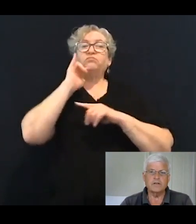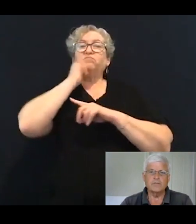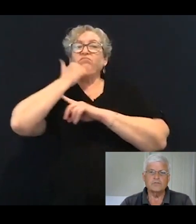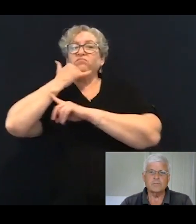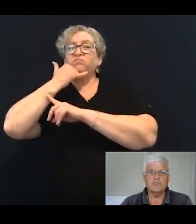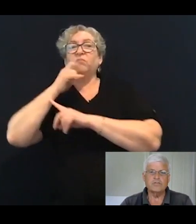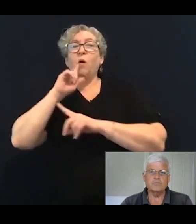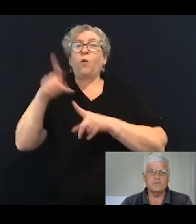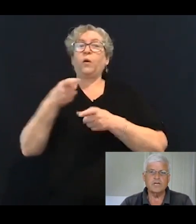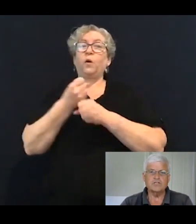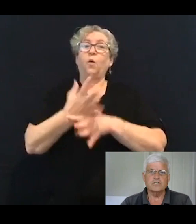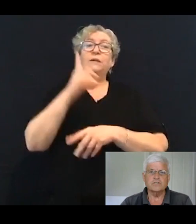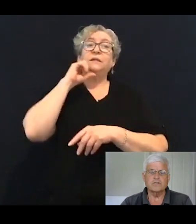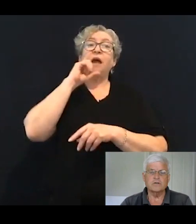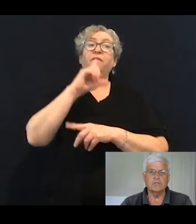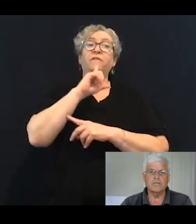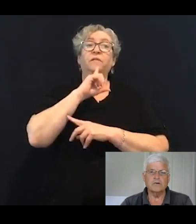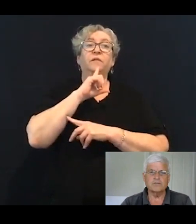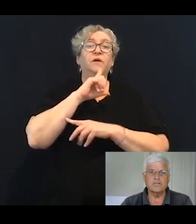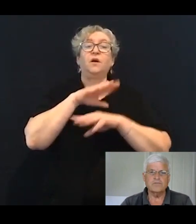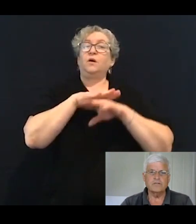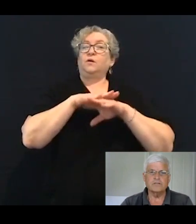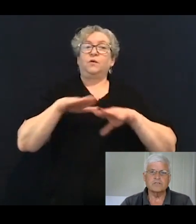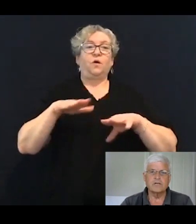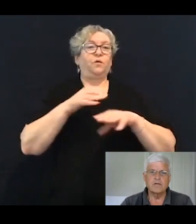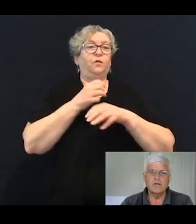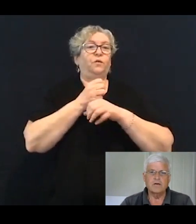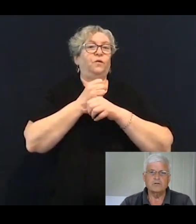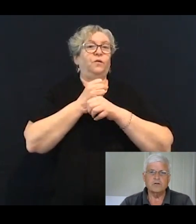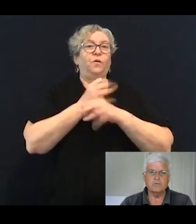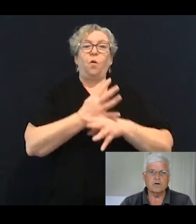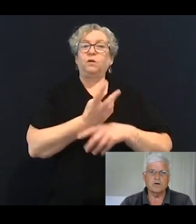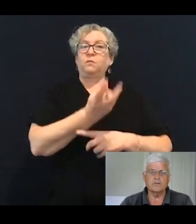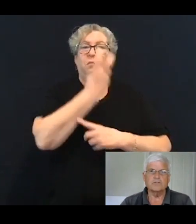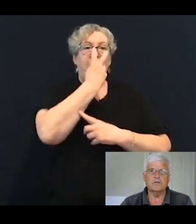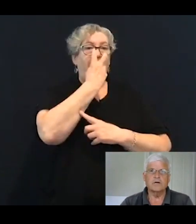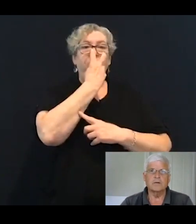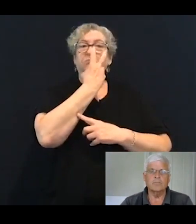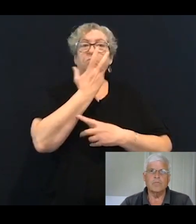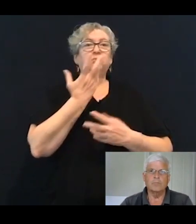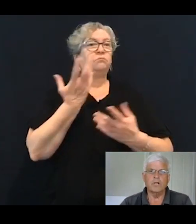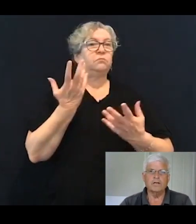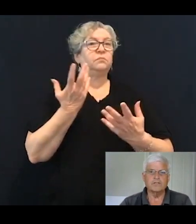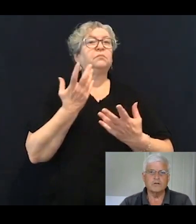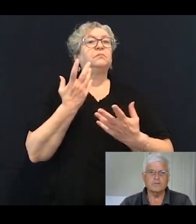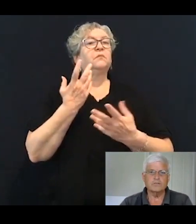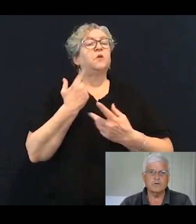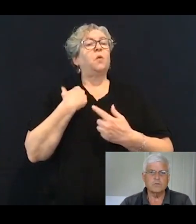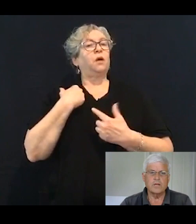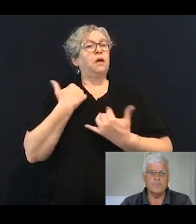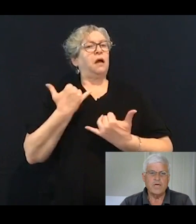that only cause deafness don't cause blindness also. And it makes us think that there may